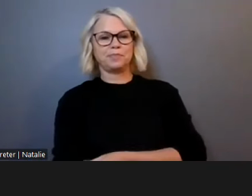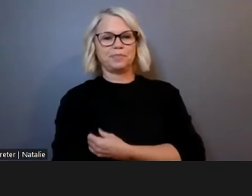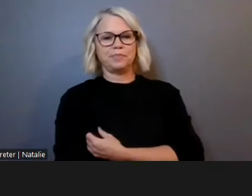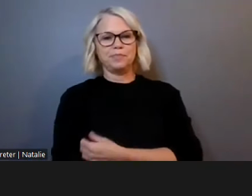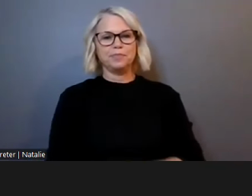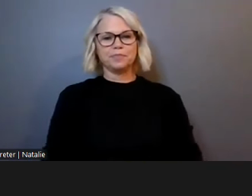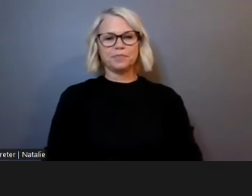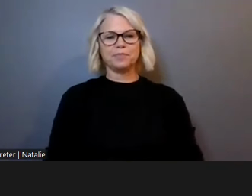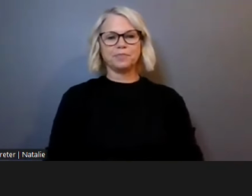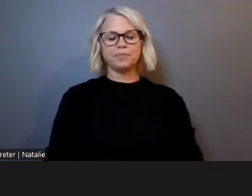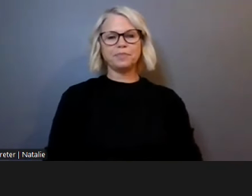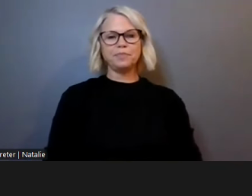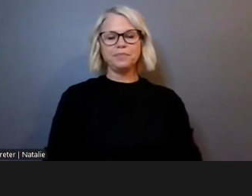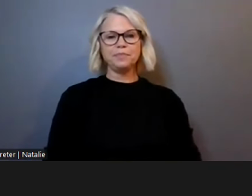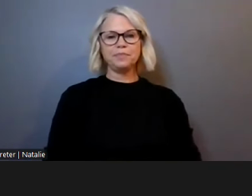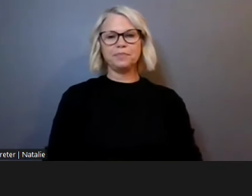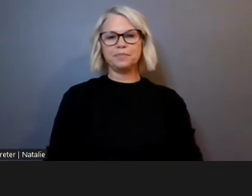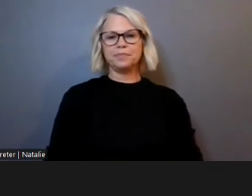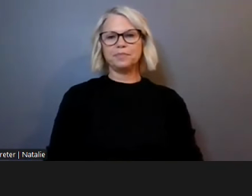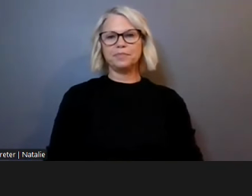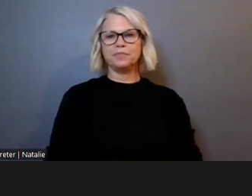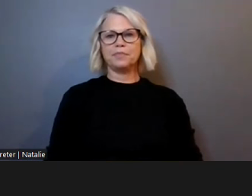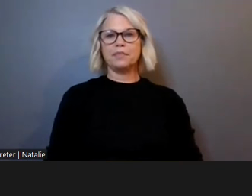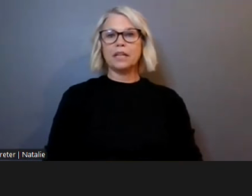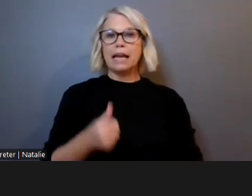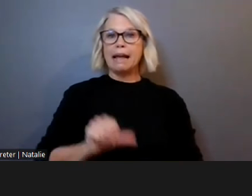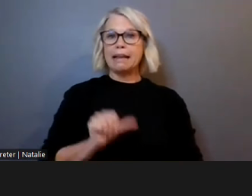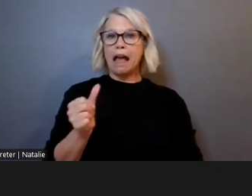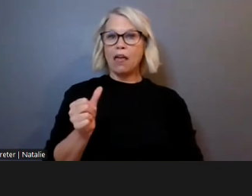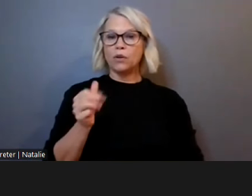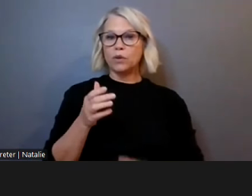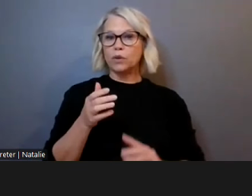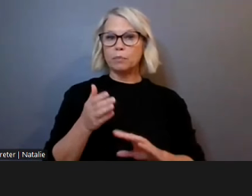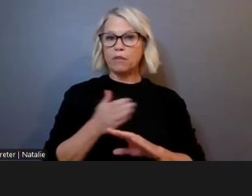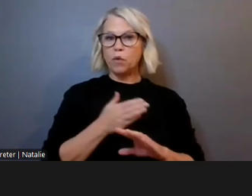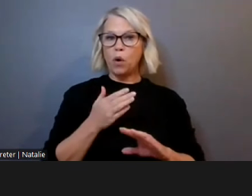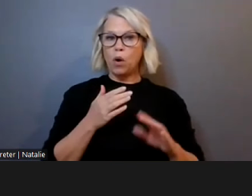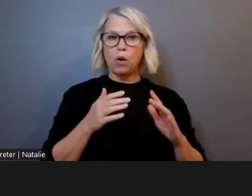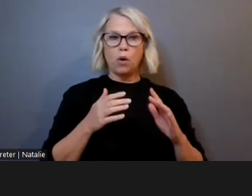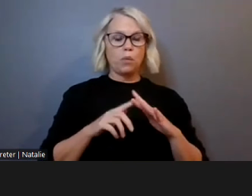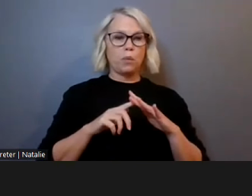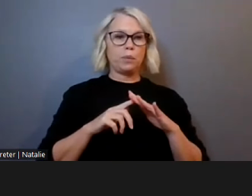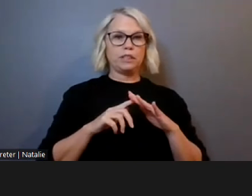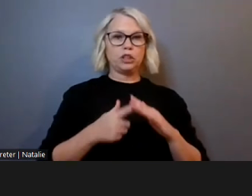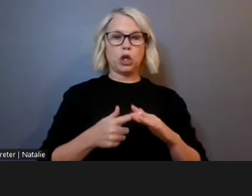All right. Any others before we jump into our information?